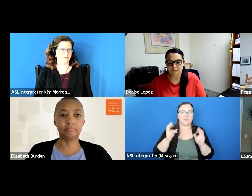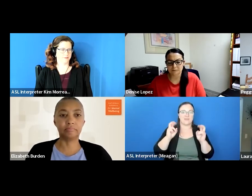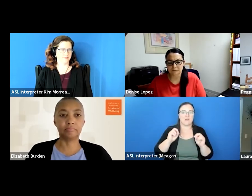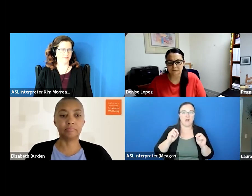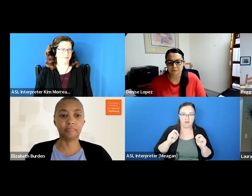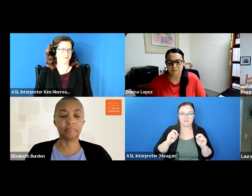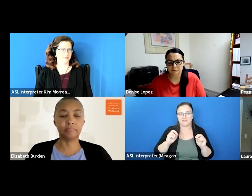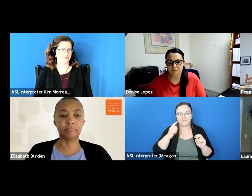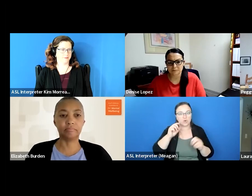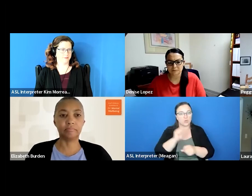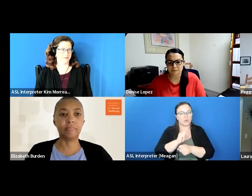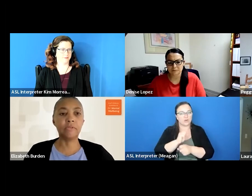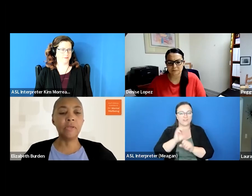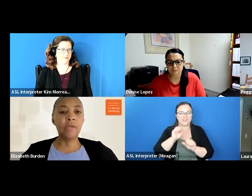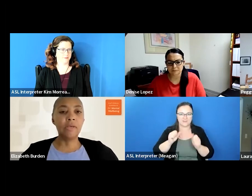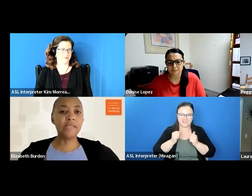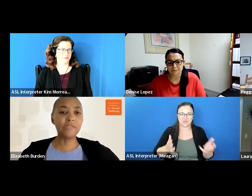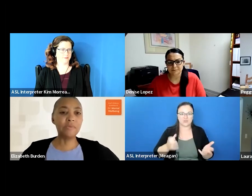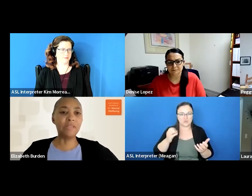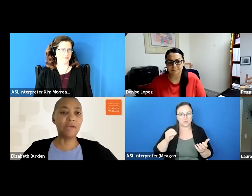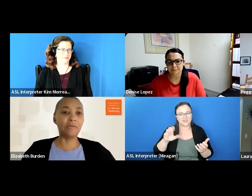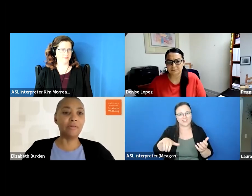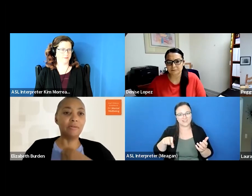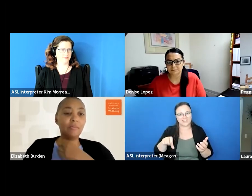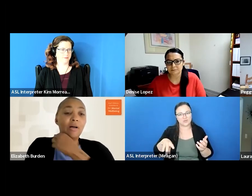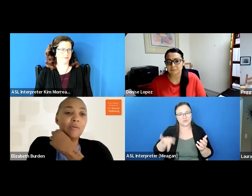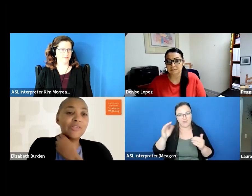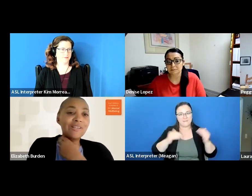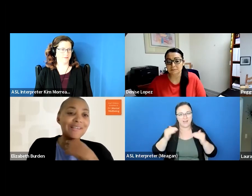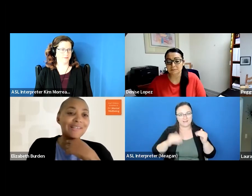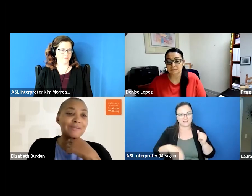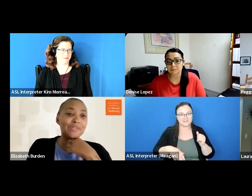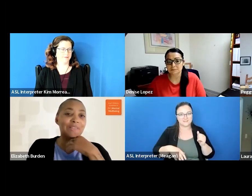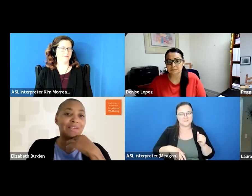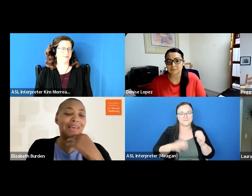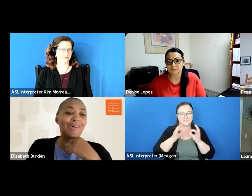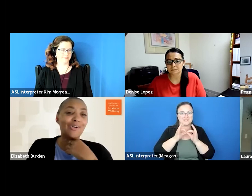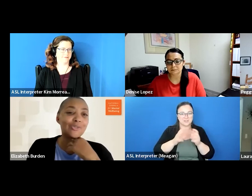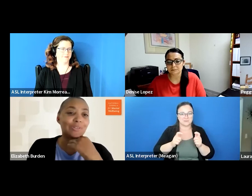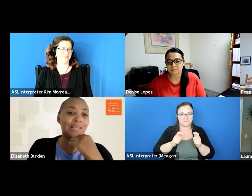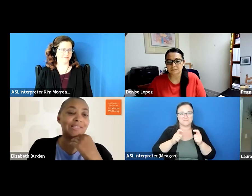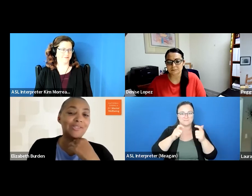So there's a balance here. It seems to me that, well, I was gonna say, it seems to me that also relates